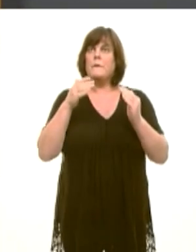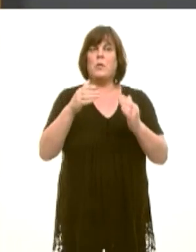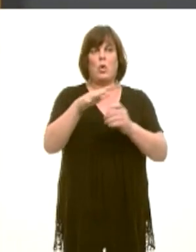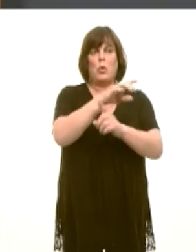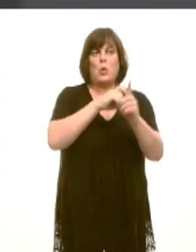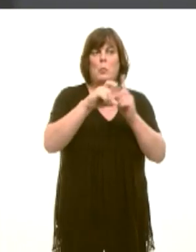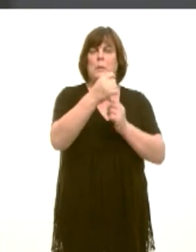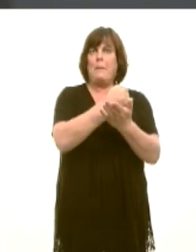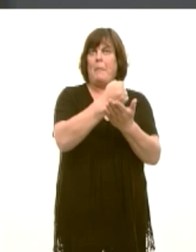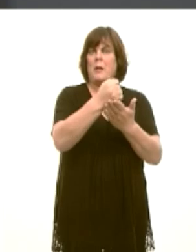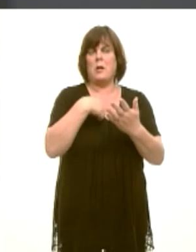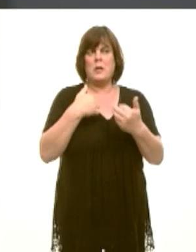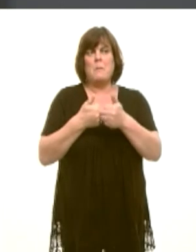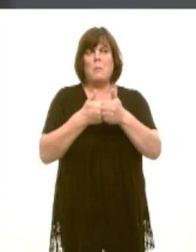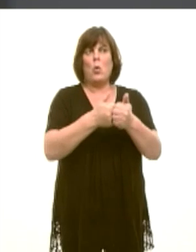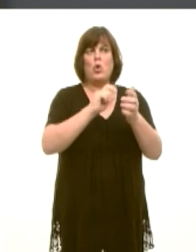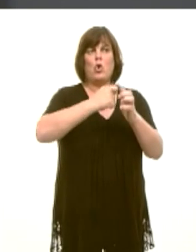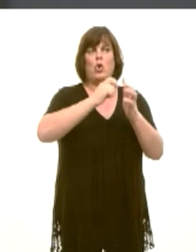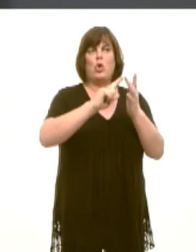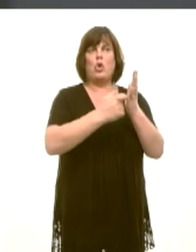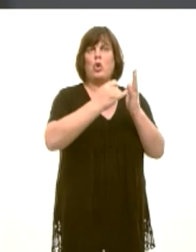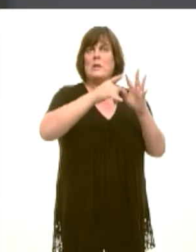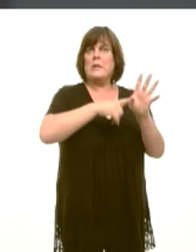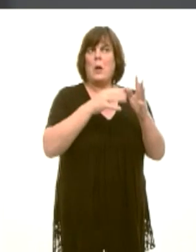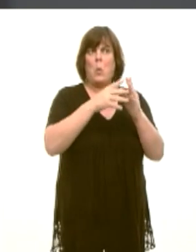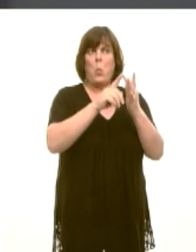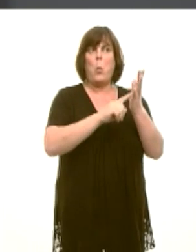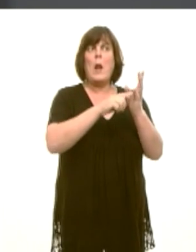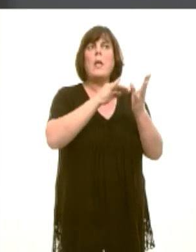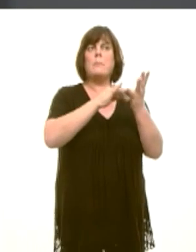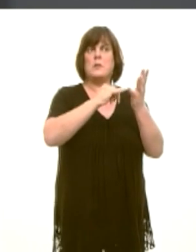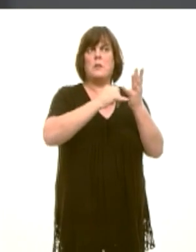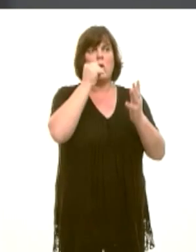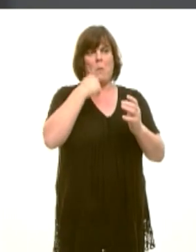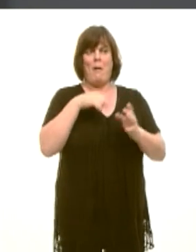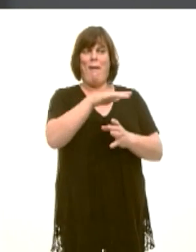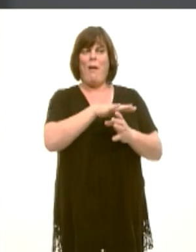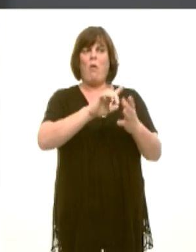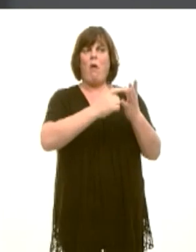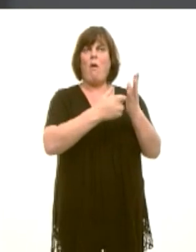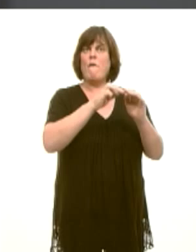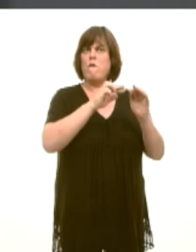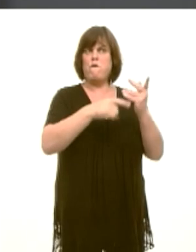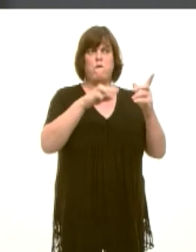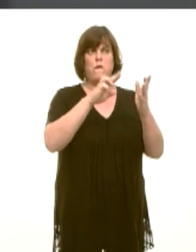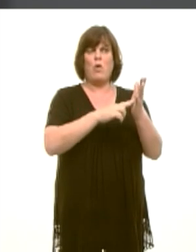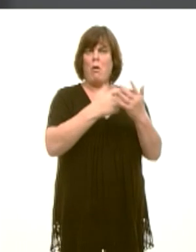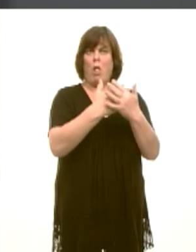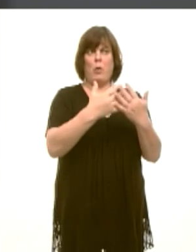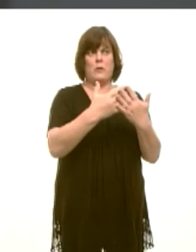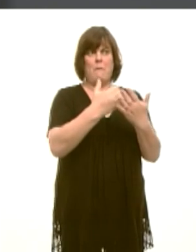our experience in Arfon was that bank branches were closed during the period of the last